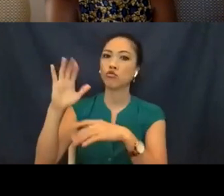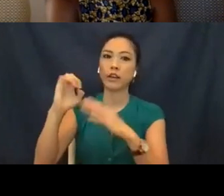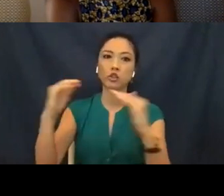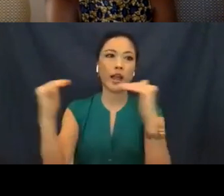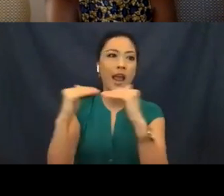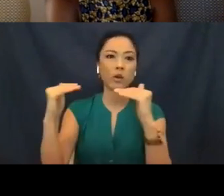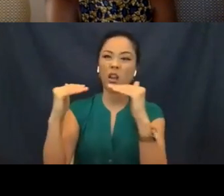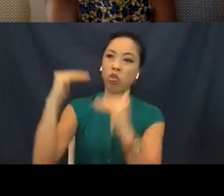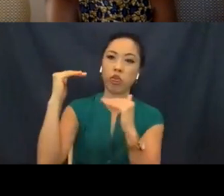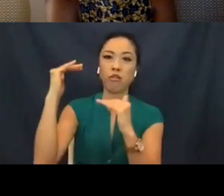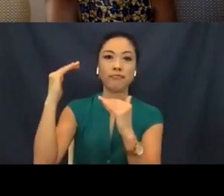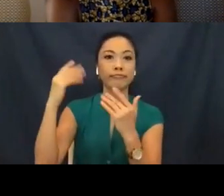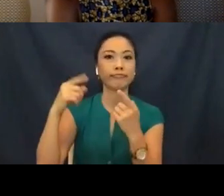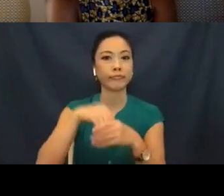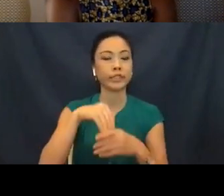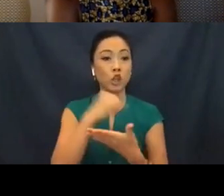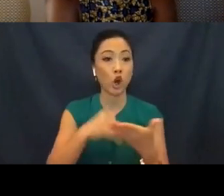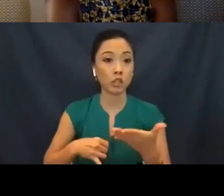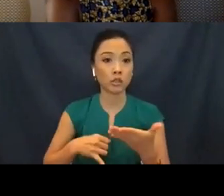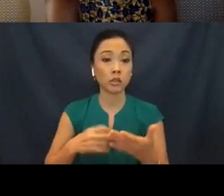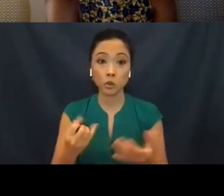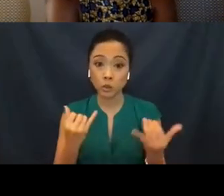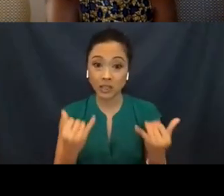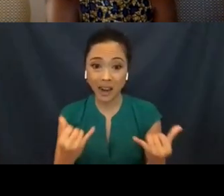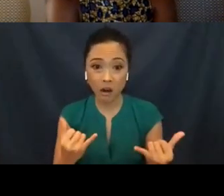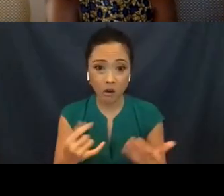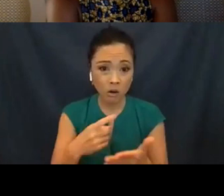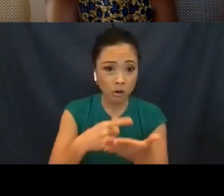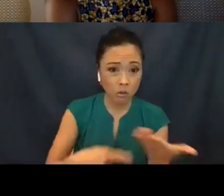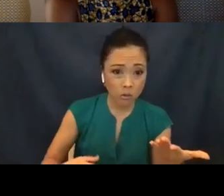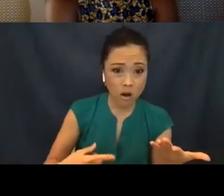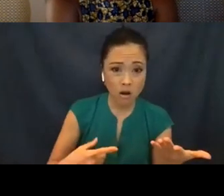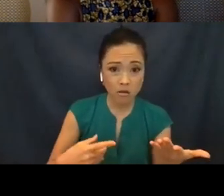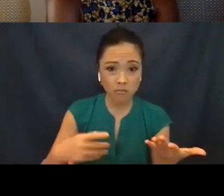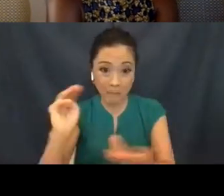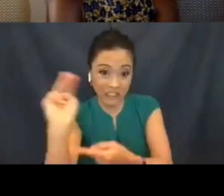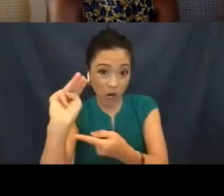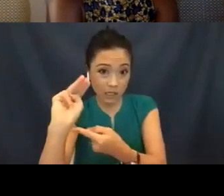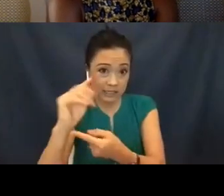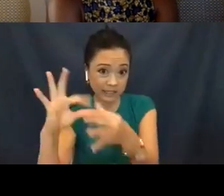what she is offering to people is lead with risk, right, take a chance, try new things,